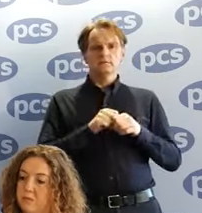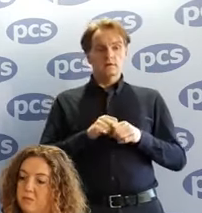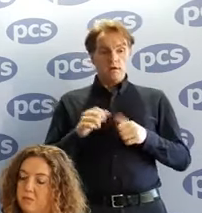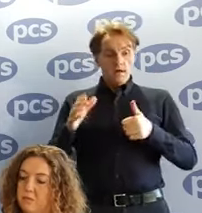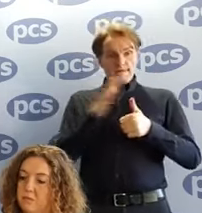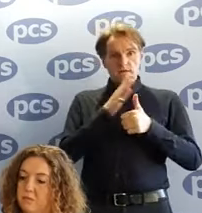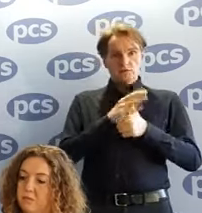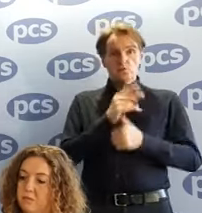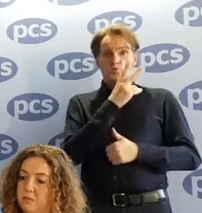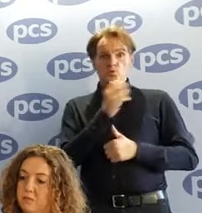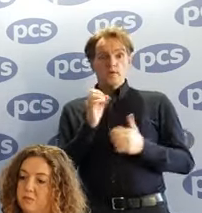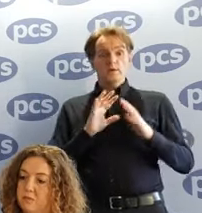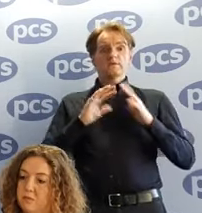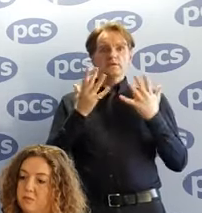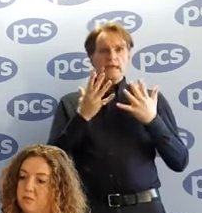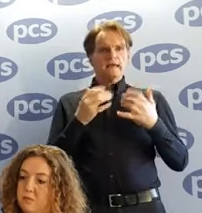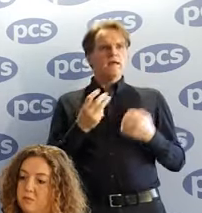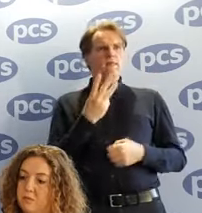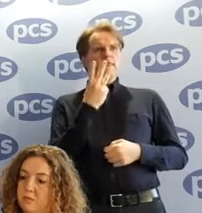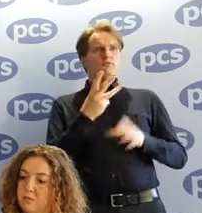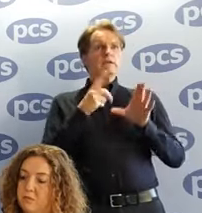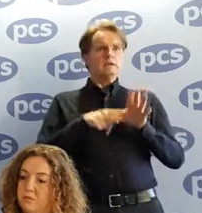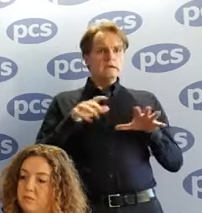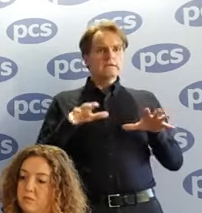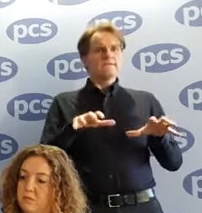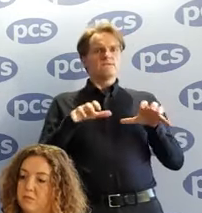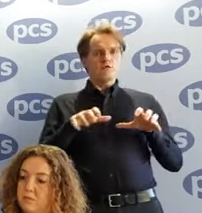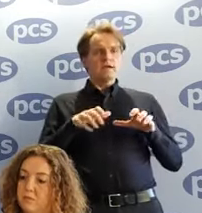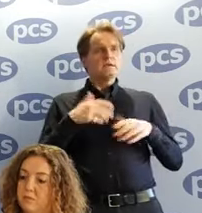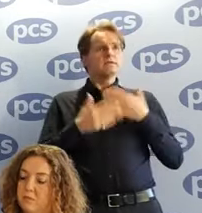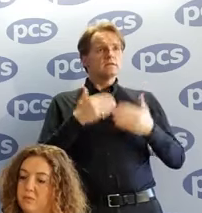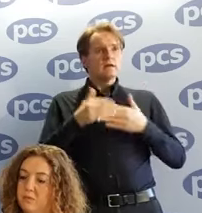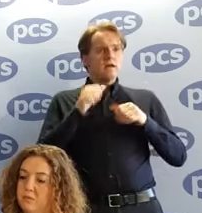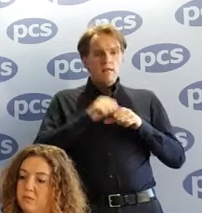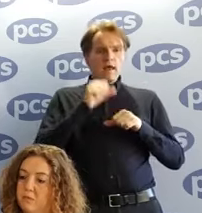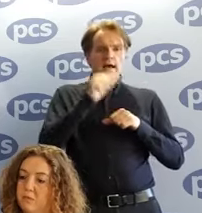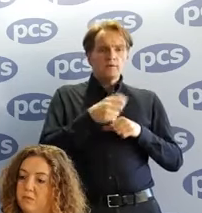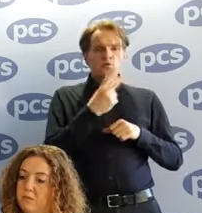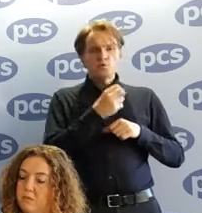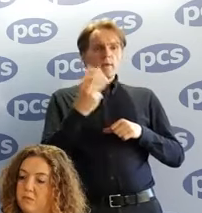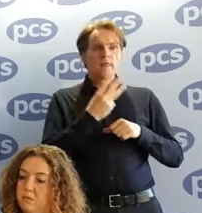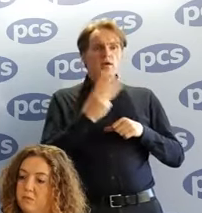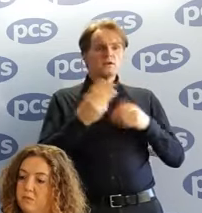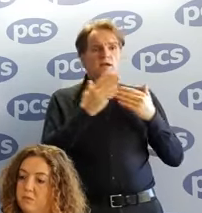subsequent years of pay being capped at 1% where we have never got even a